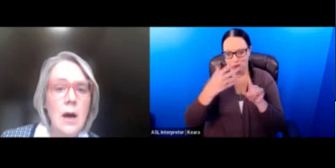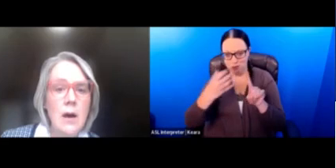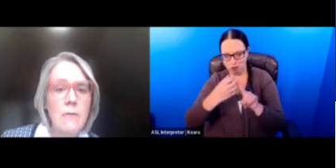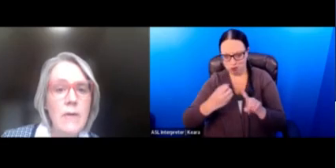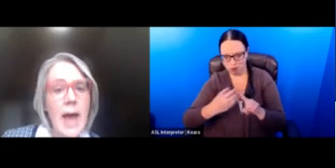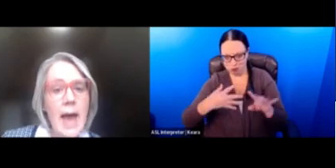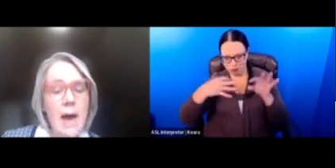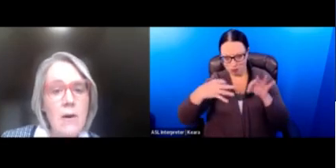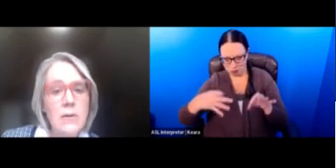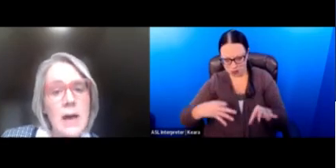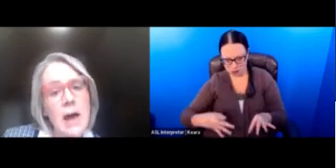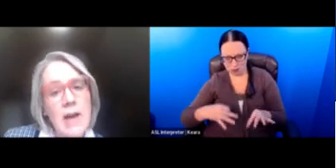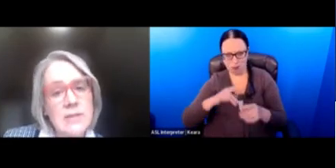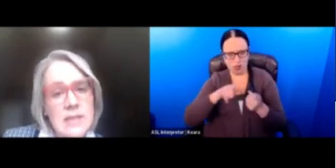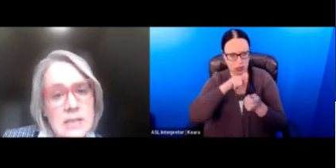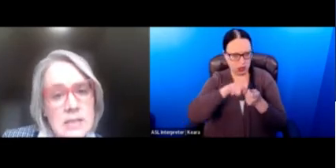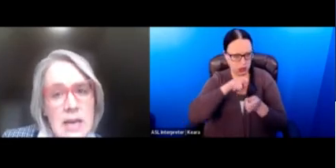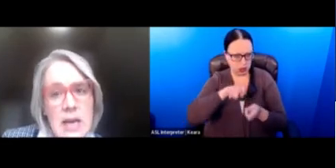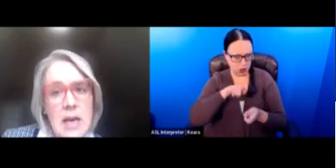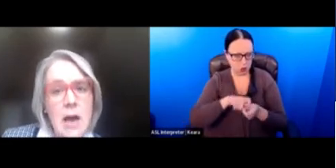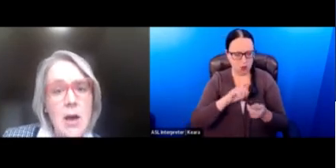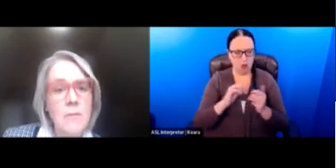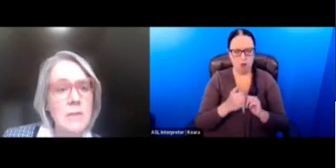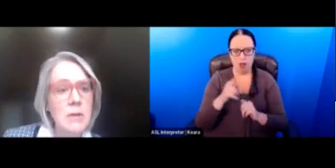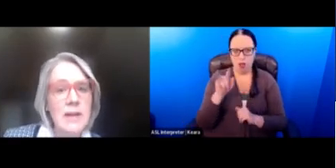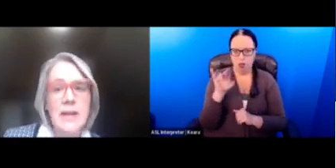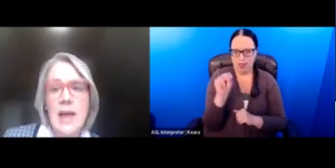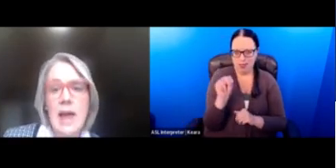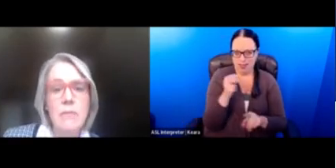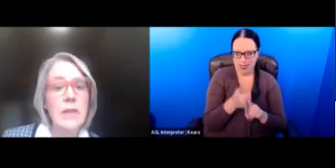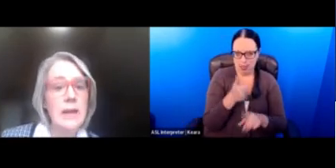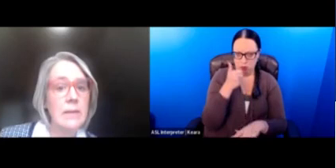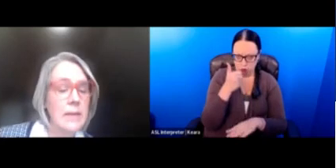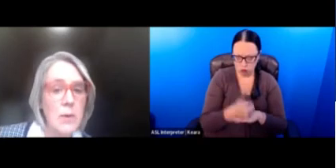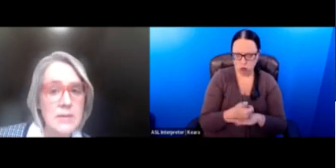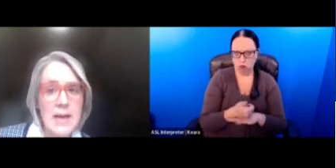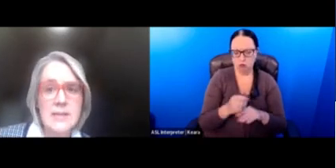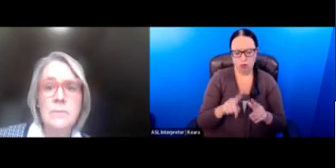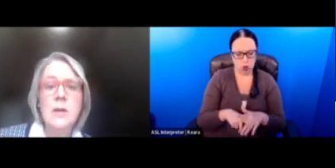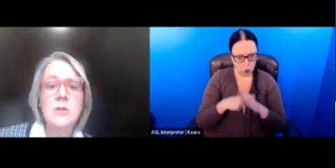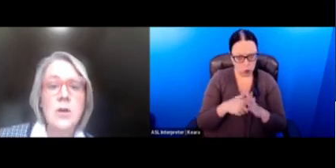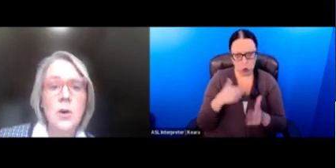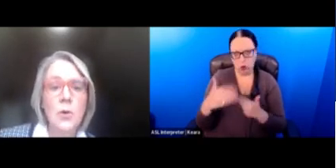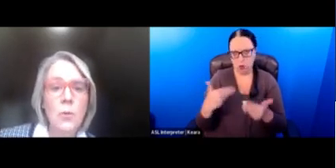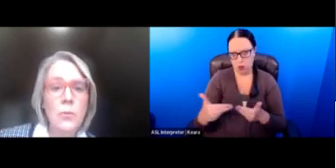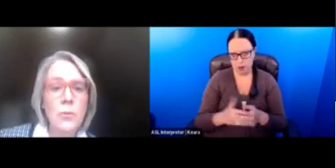process. So requirements we looking at are looking back on our process. We I think it's